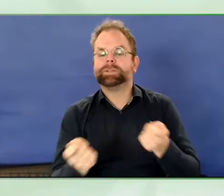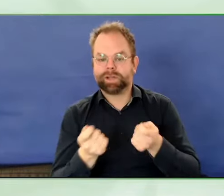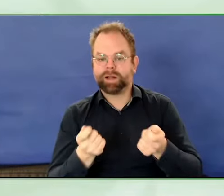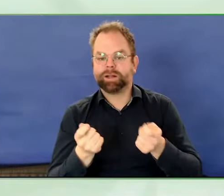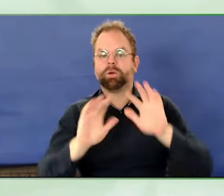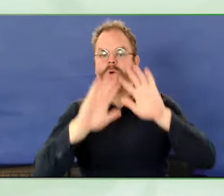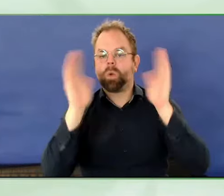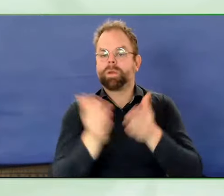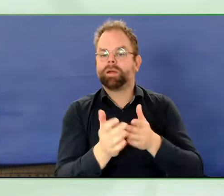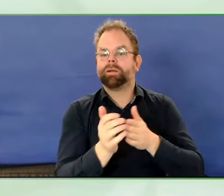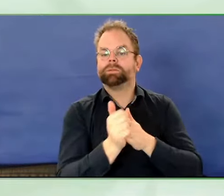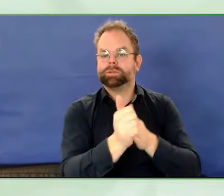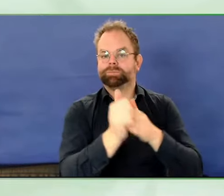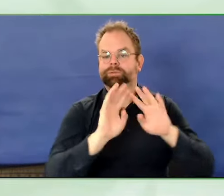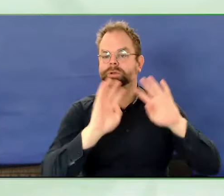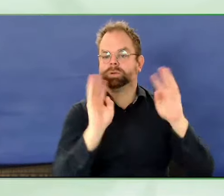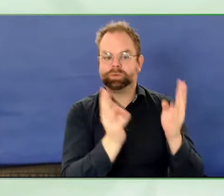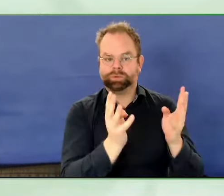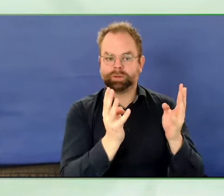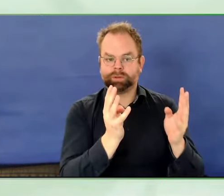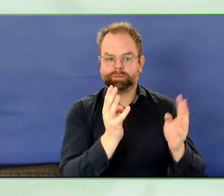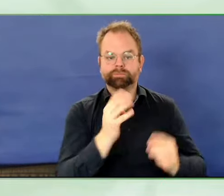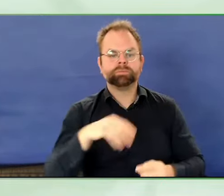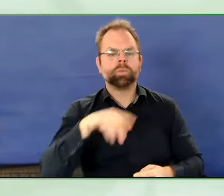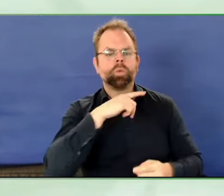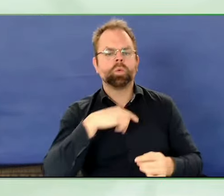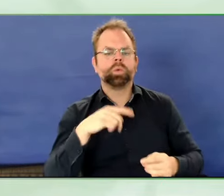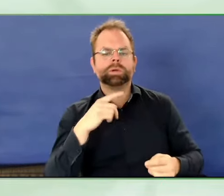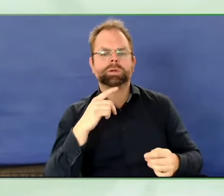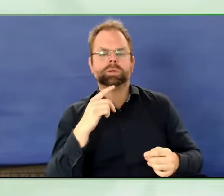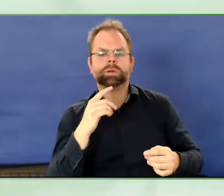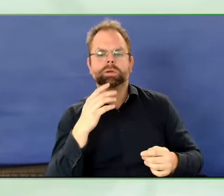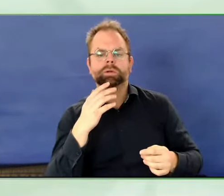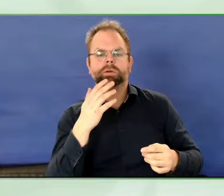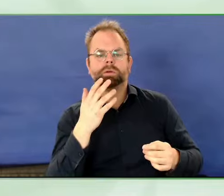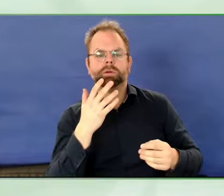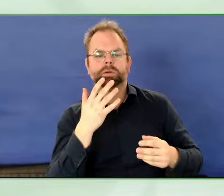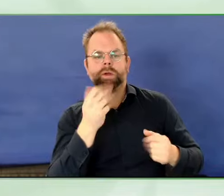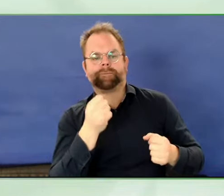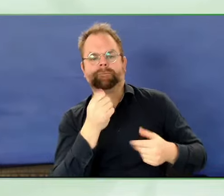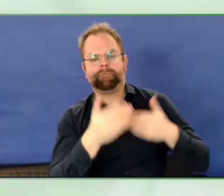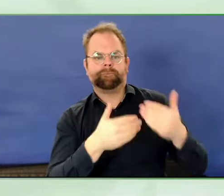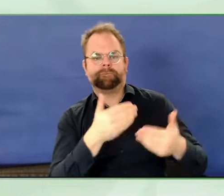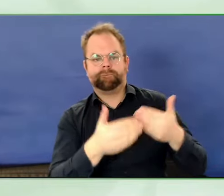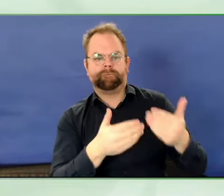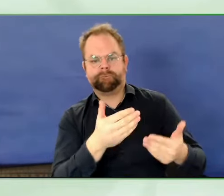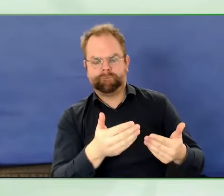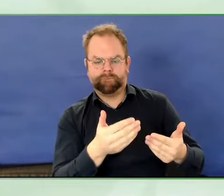As you indicated, and the first chief executive officer for Accessibility Standards Canada.